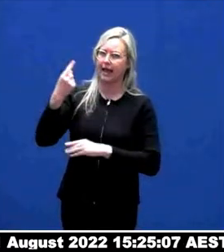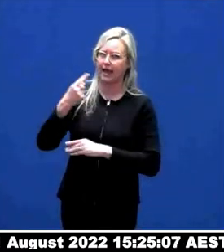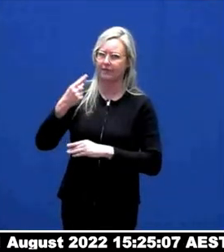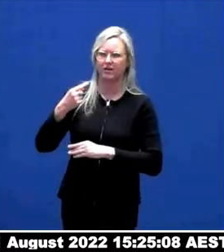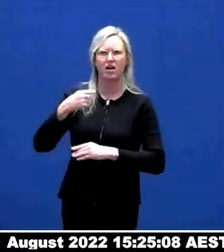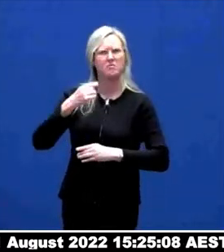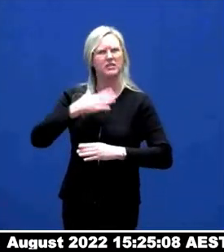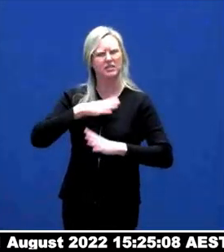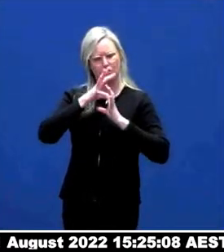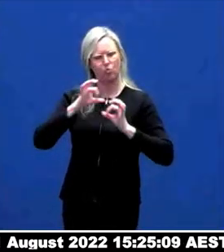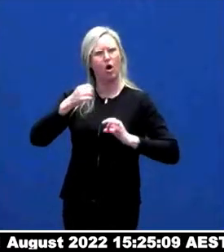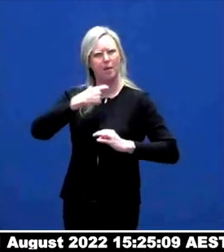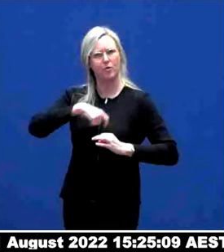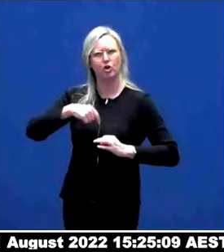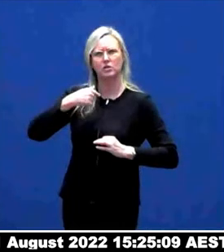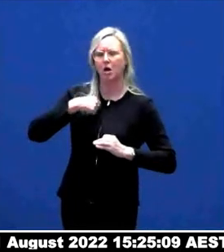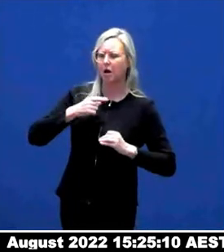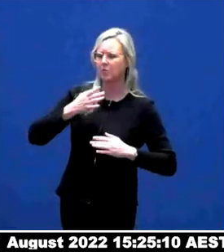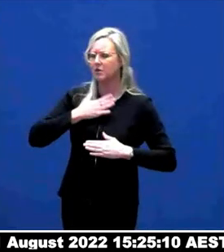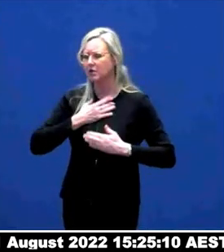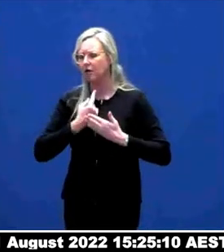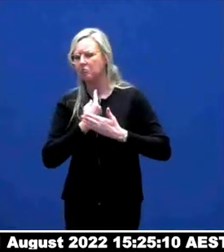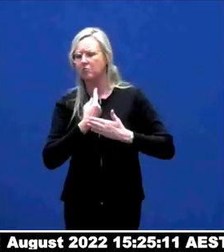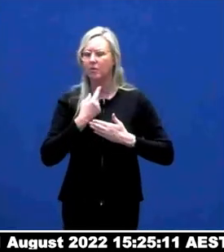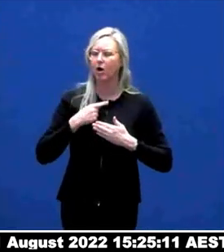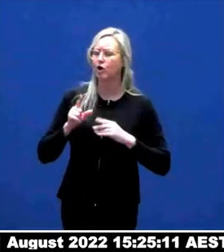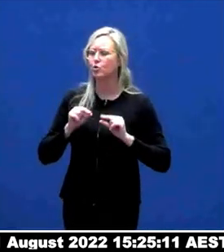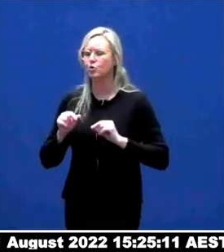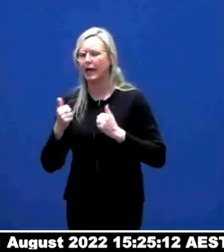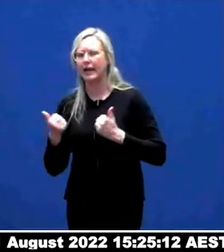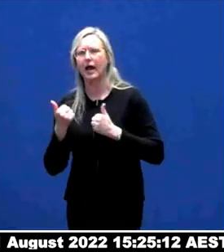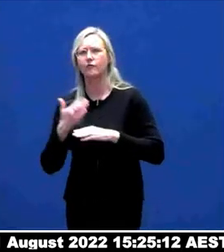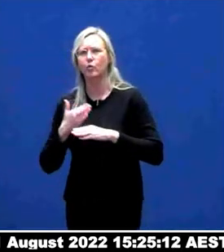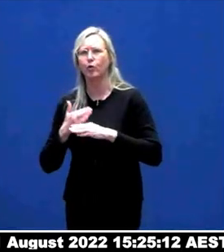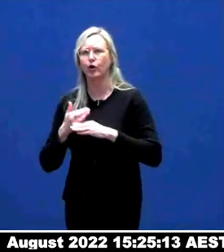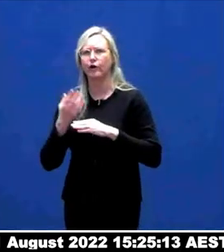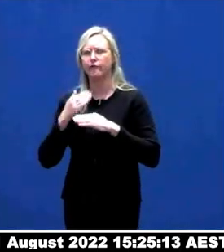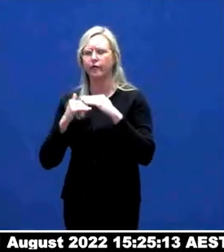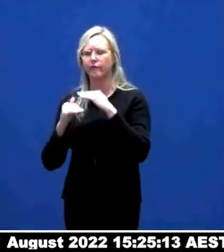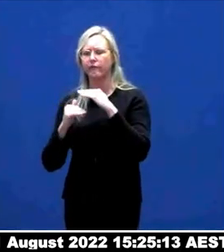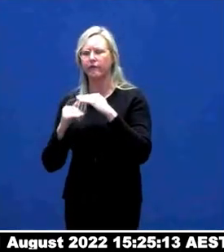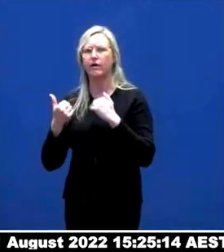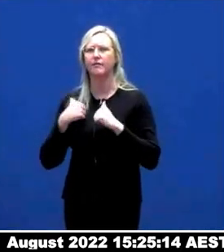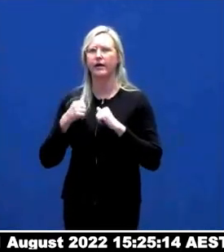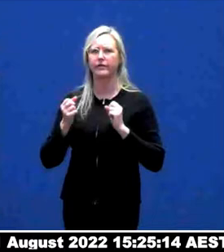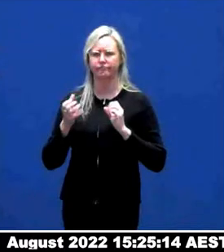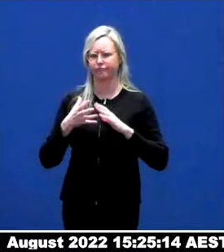I come in, I do enough to keep the system off my back, and then I disappear. So what did you do when you finished school -- anything?